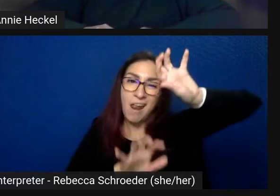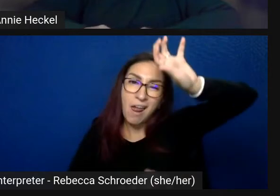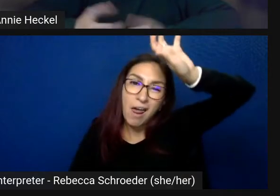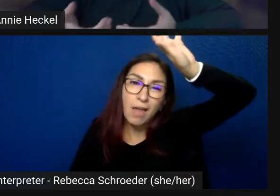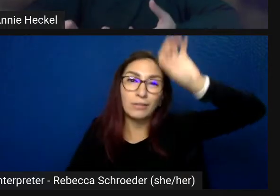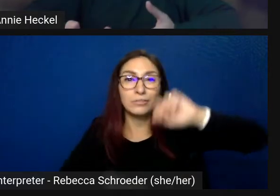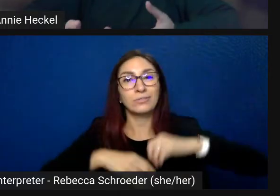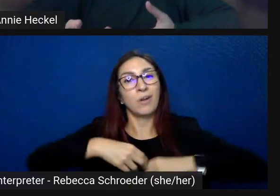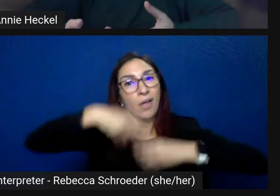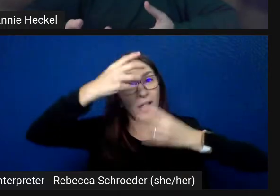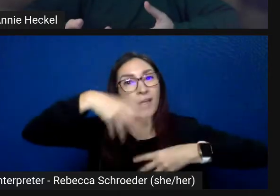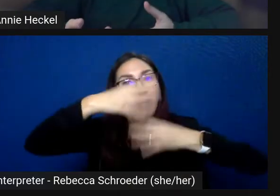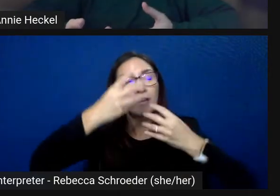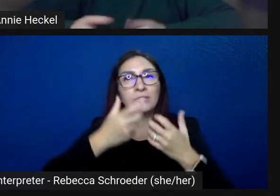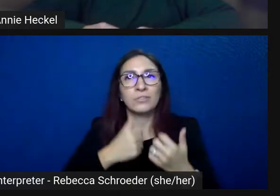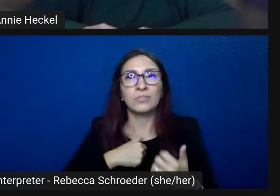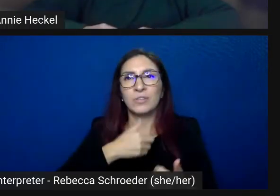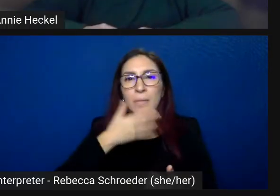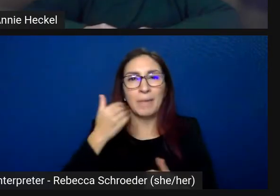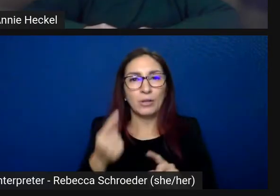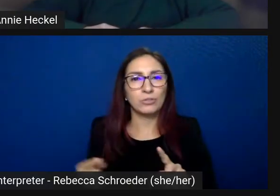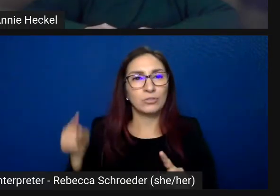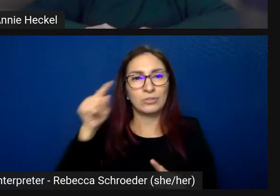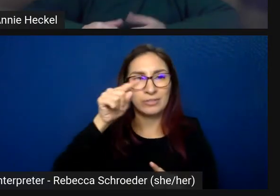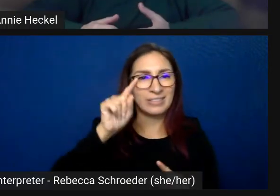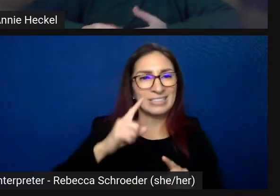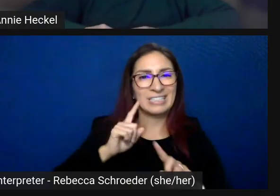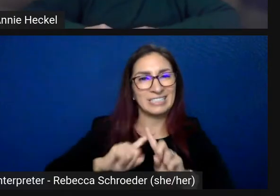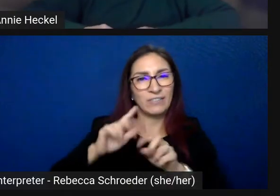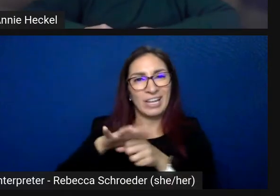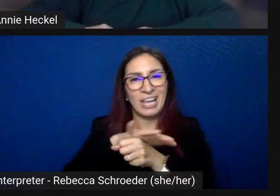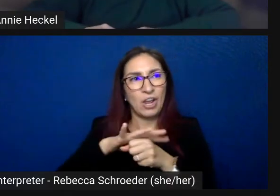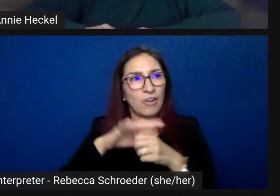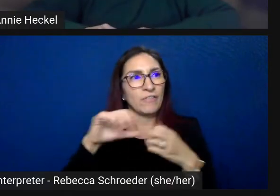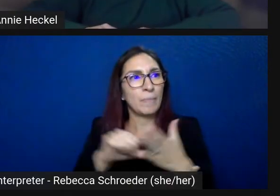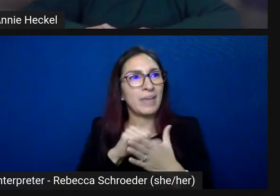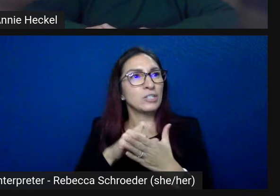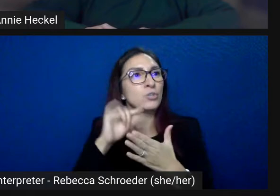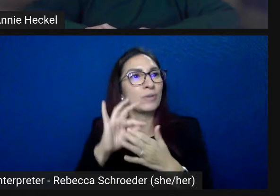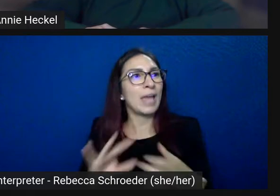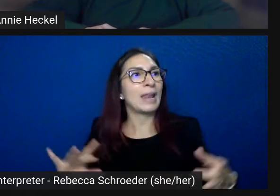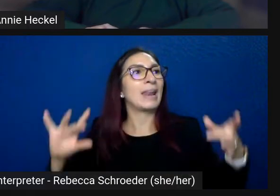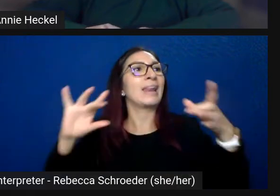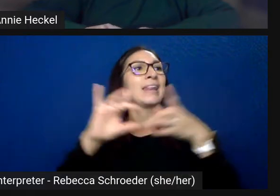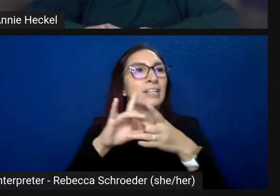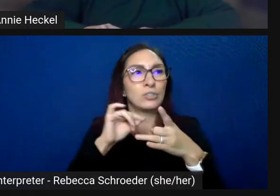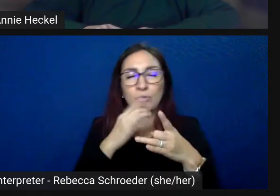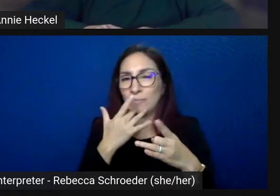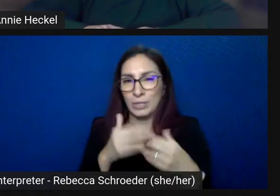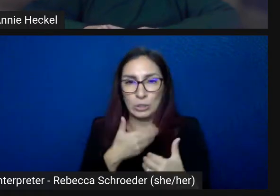You can link to that from the footer. That's completely personal. Would you put it somewhere else too?